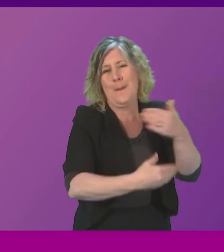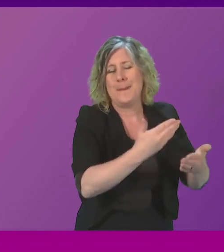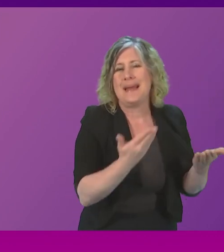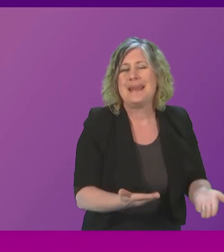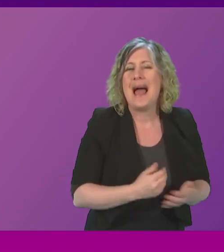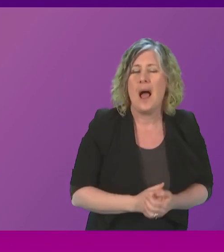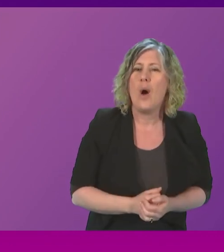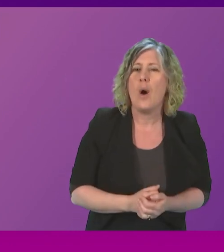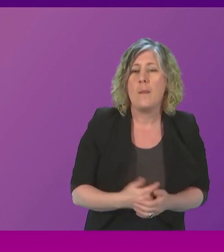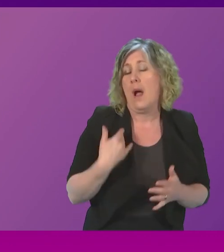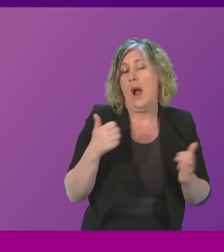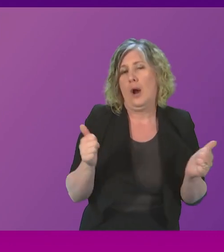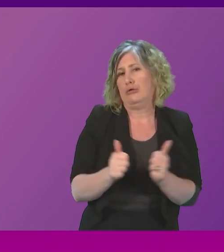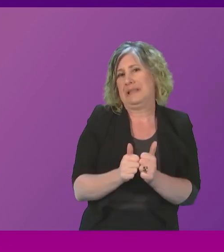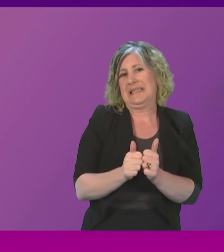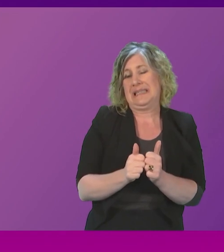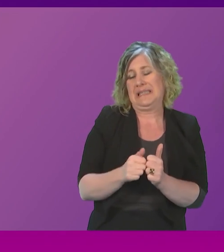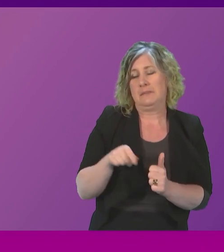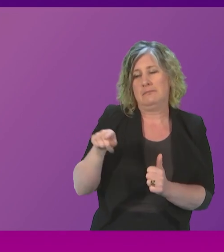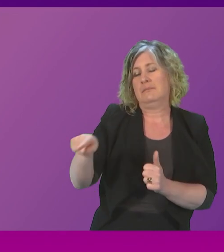Fulton MacGregor makes an important point.